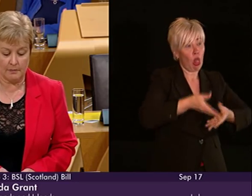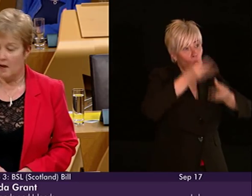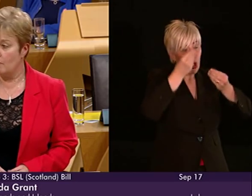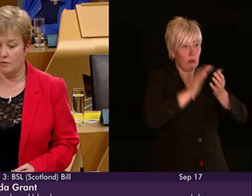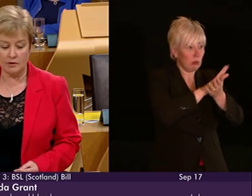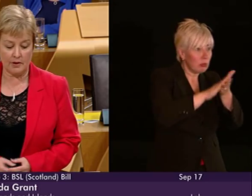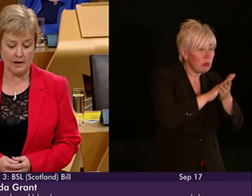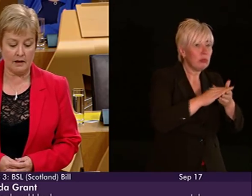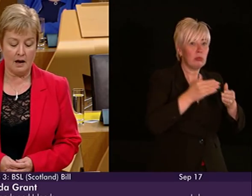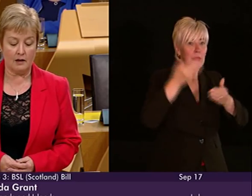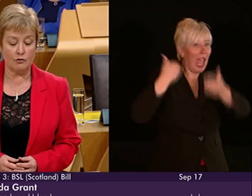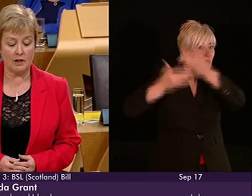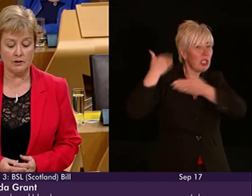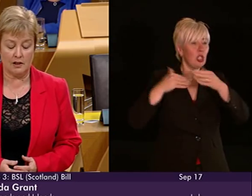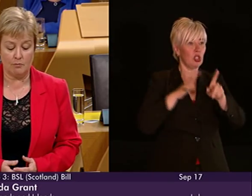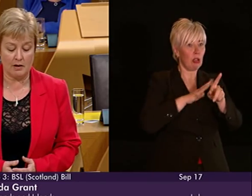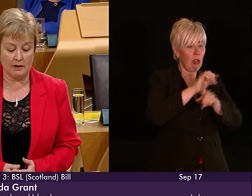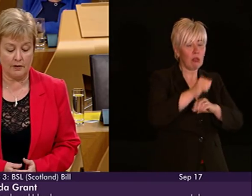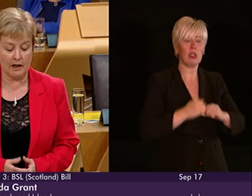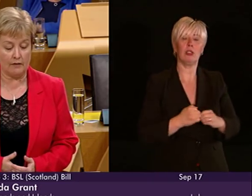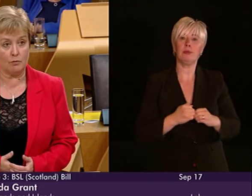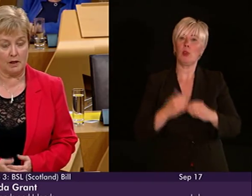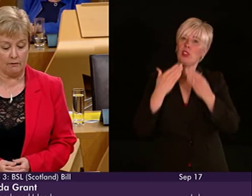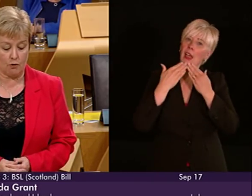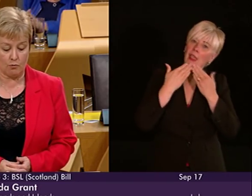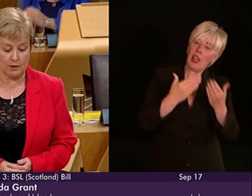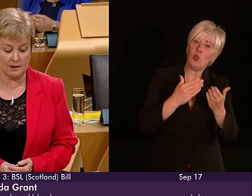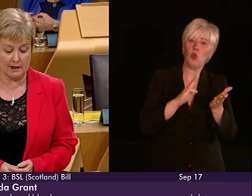culture and heritage. I congratulate Mark Griffin again on introducing